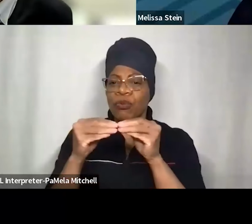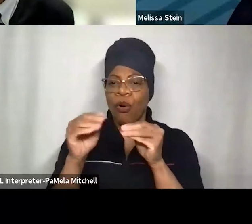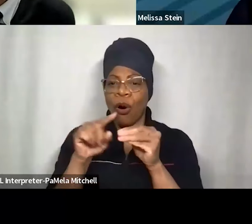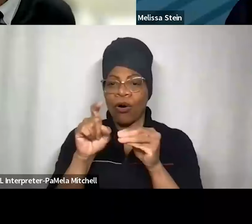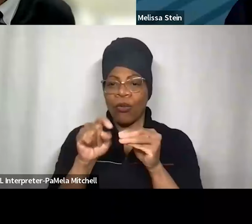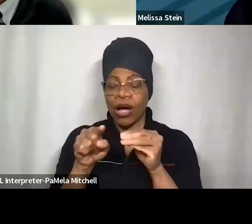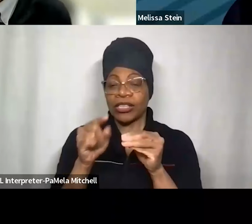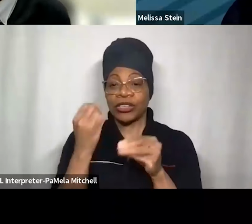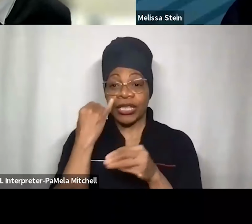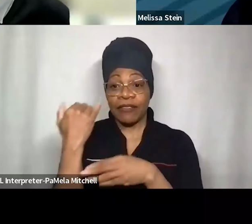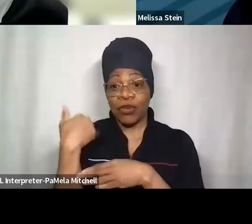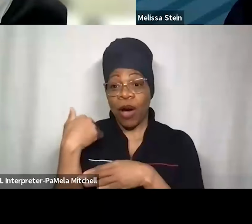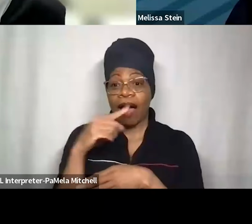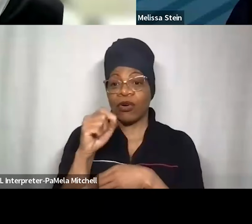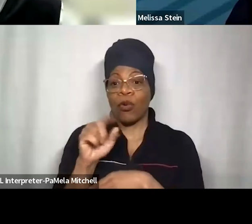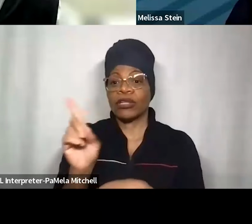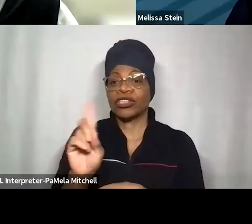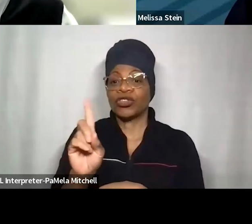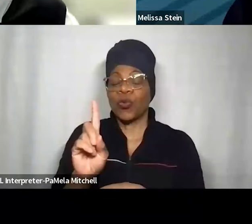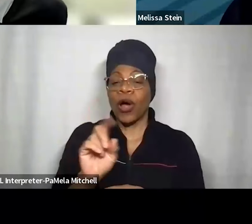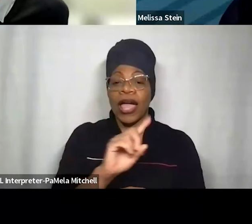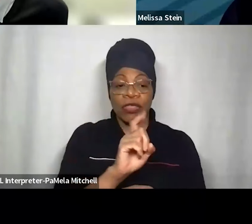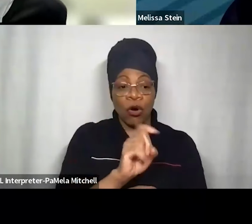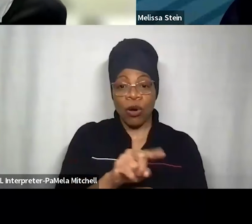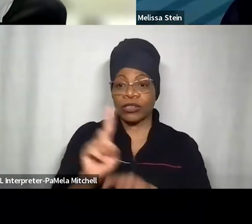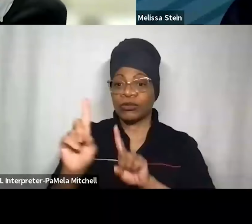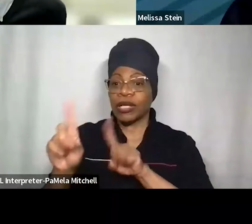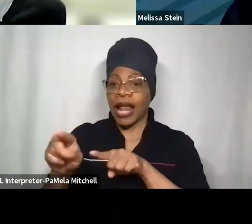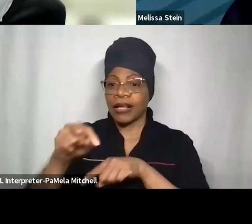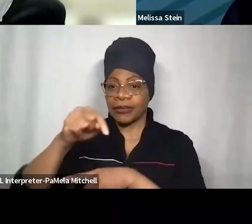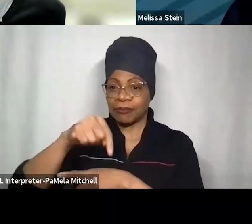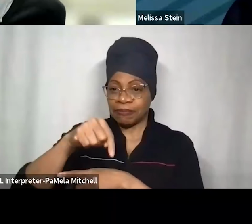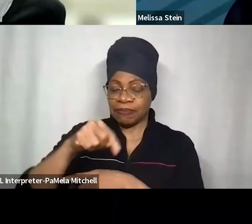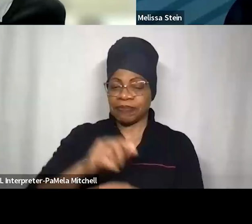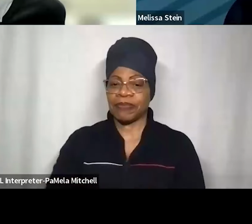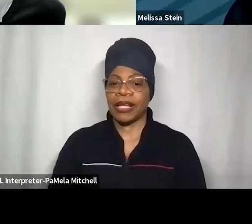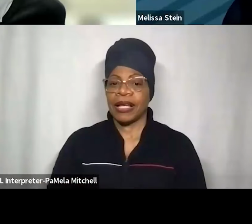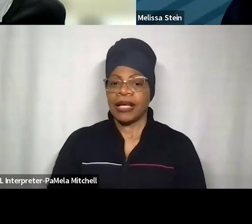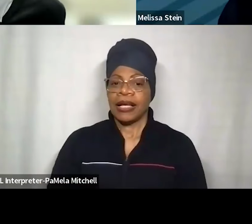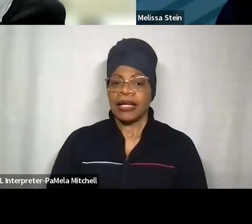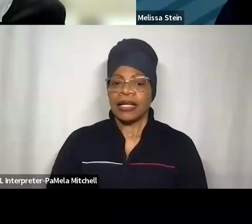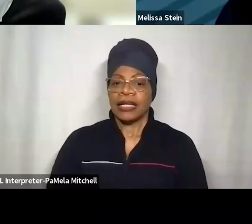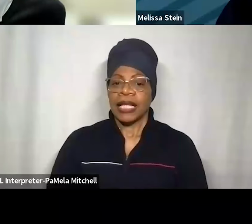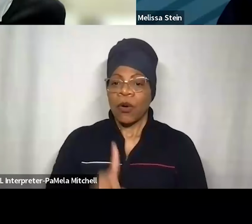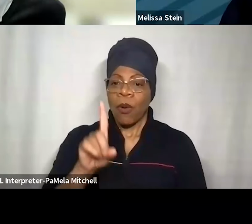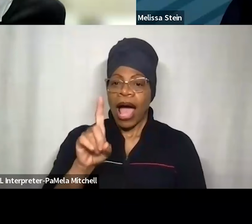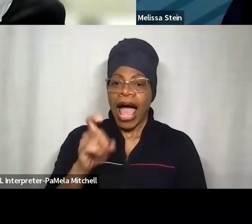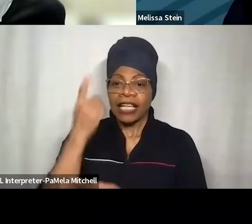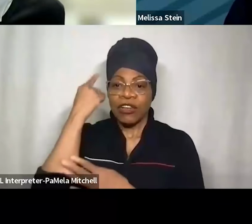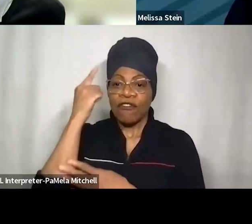feel free to drop those in the Q&A pod. And I did have and ask for clarification